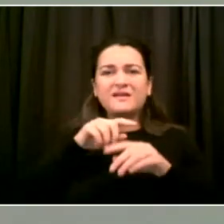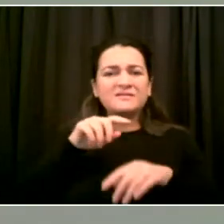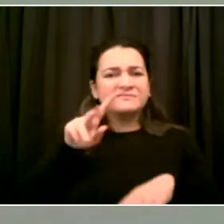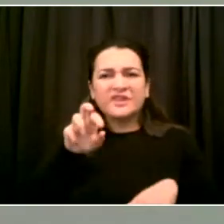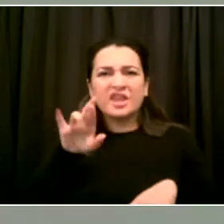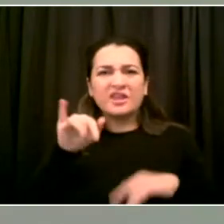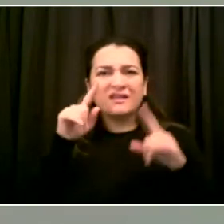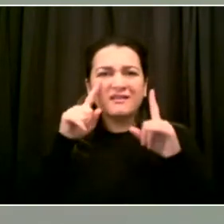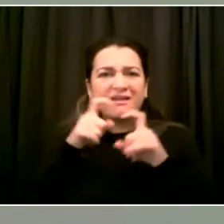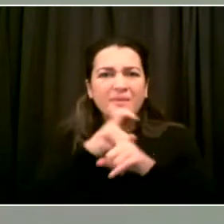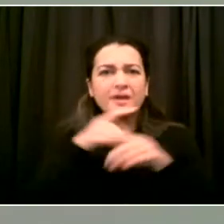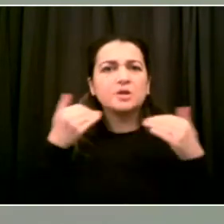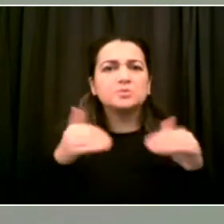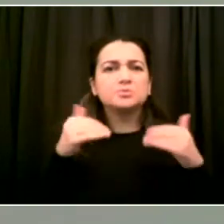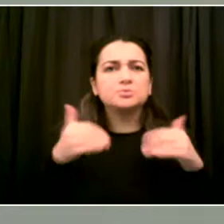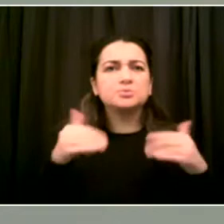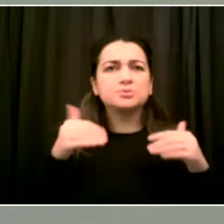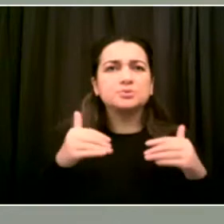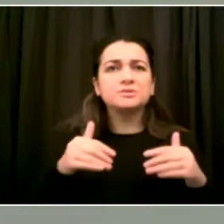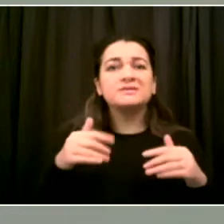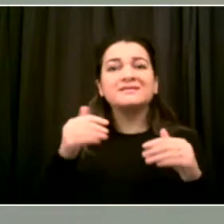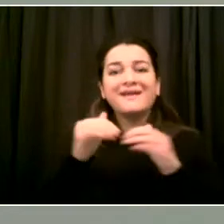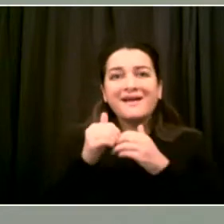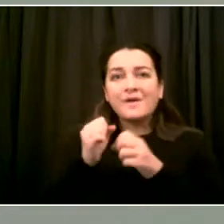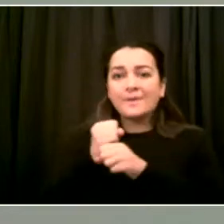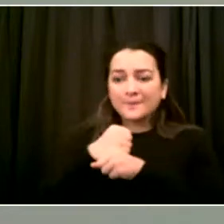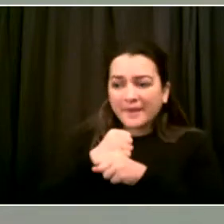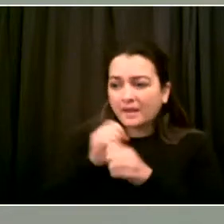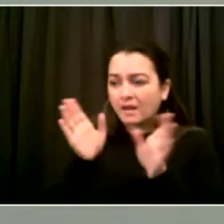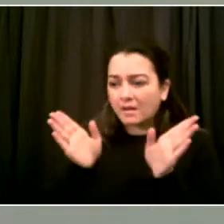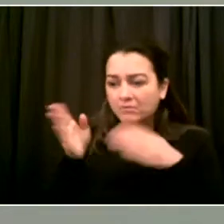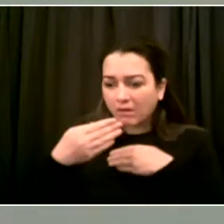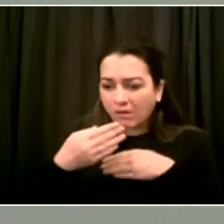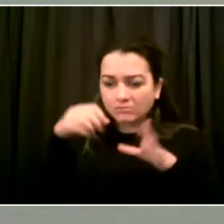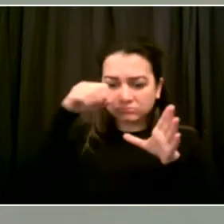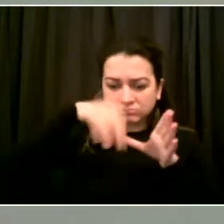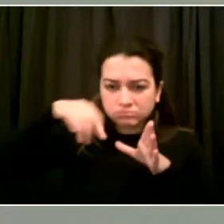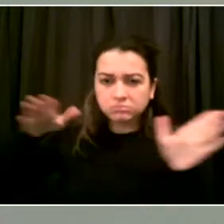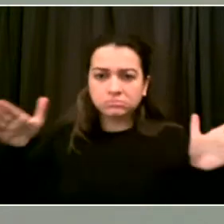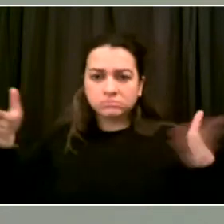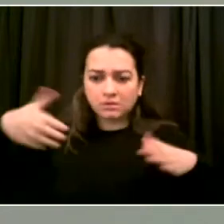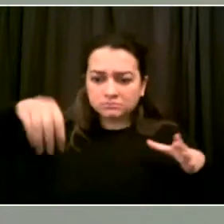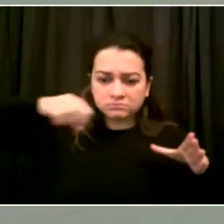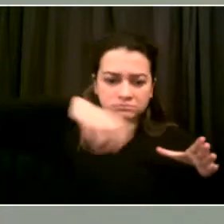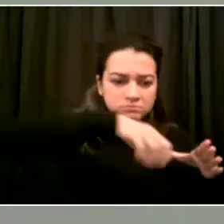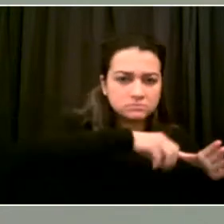IT, LIPID NANOPARTICCLES.